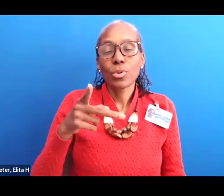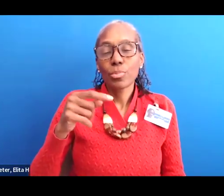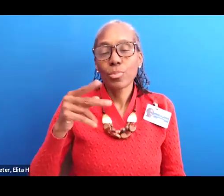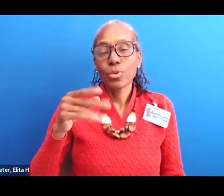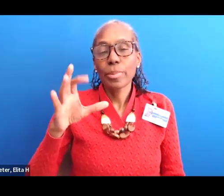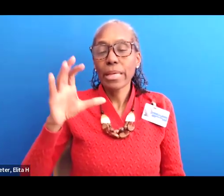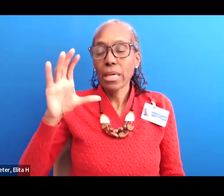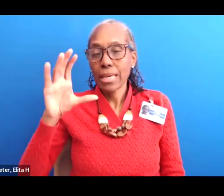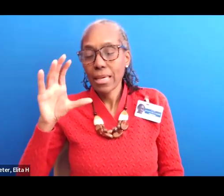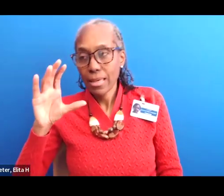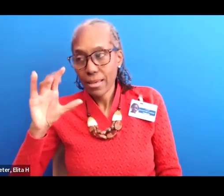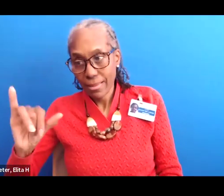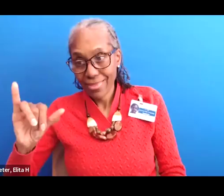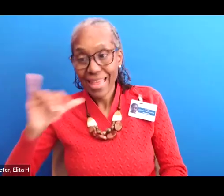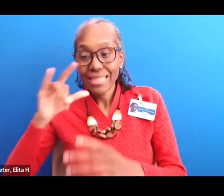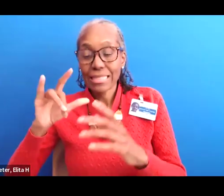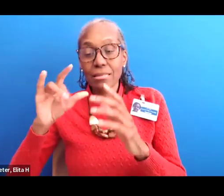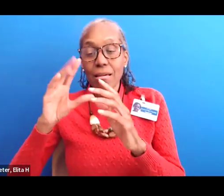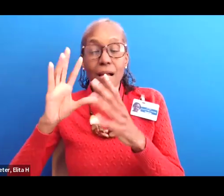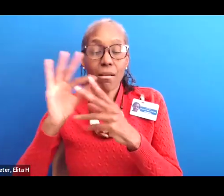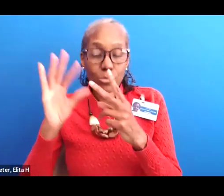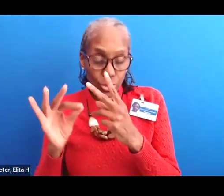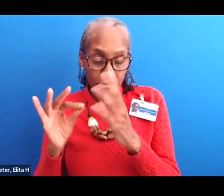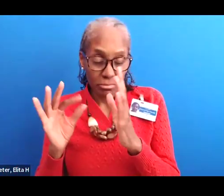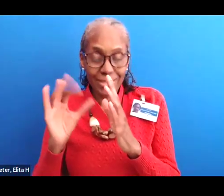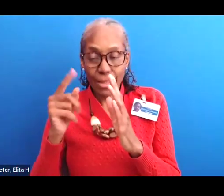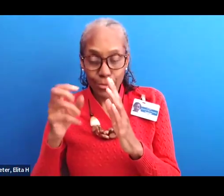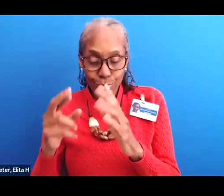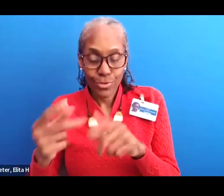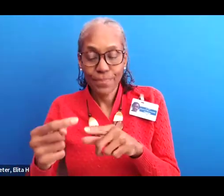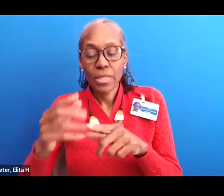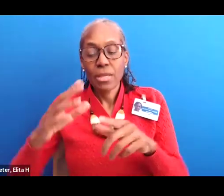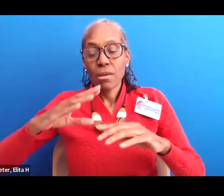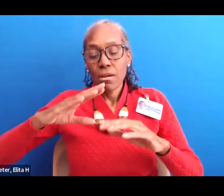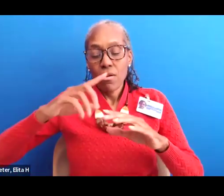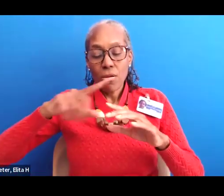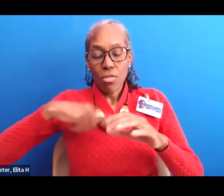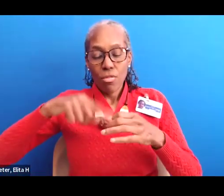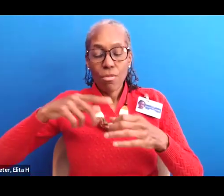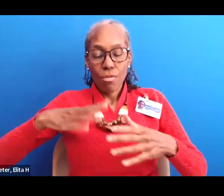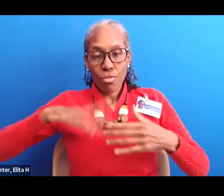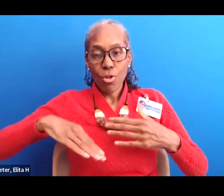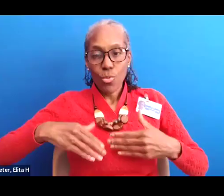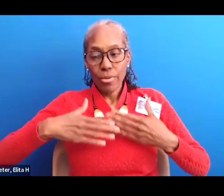A little hole is placed in the lower abdomen right above what